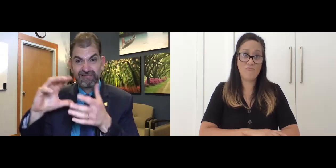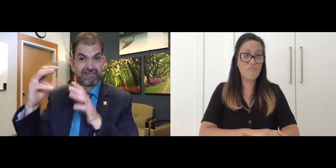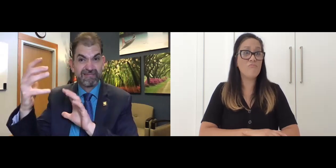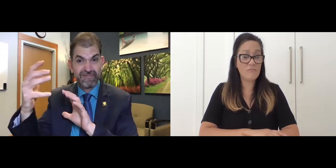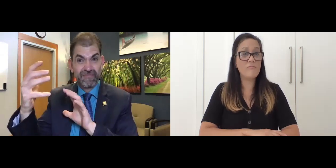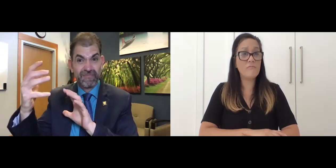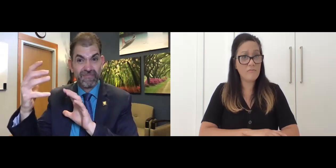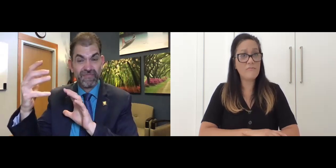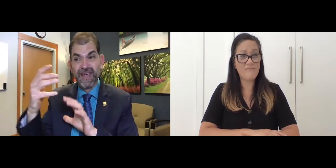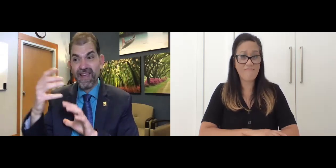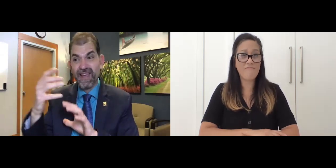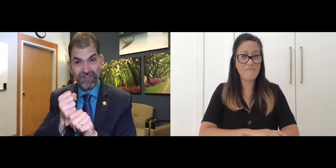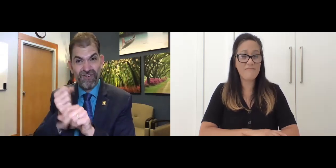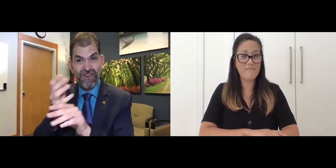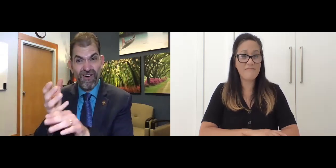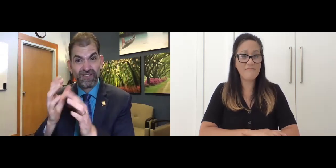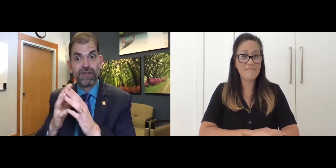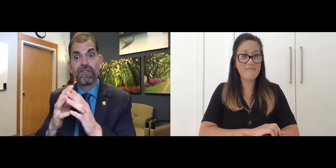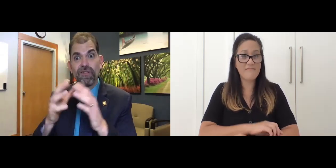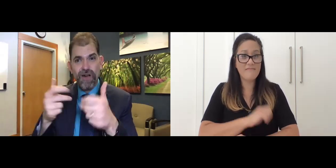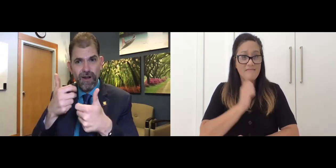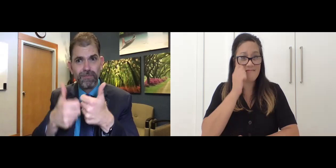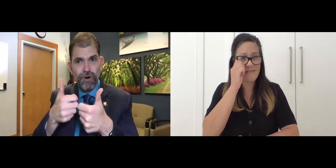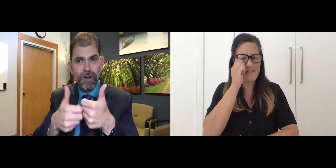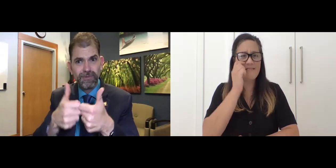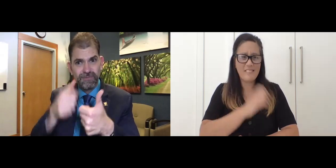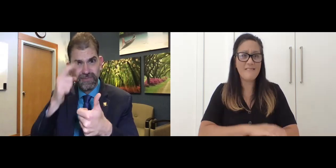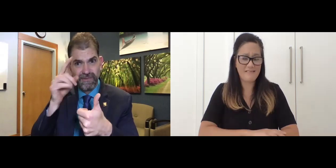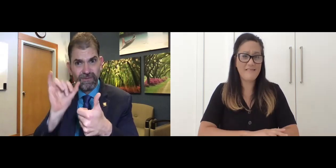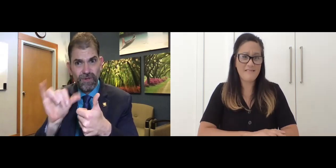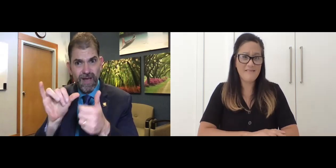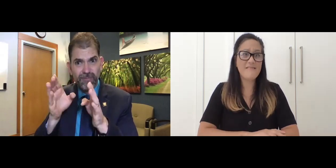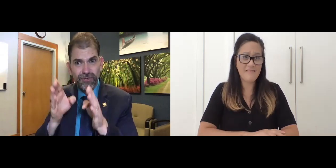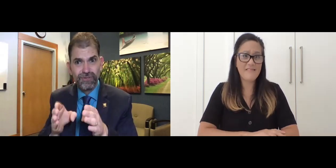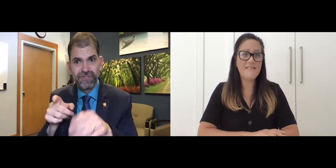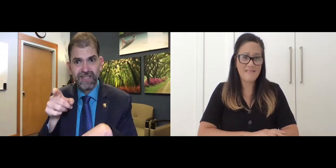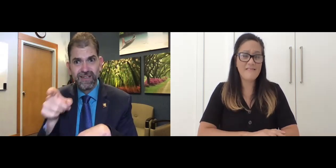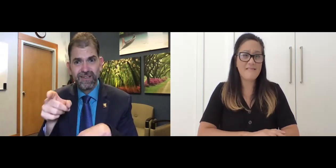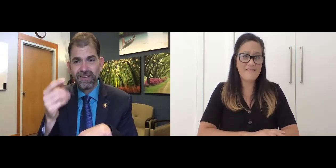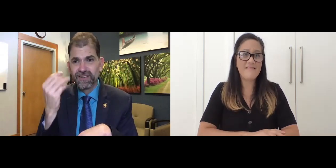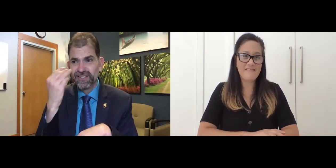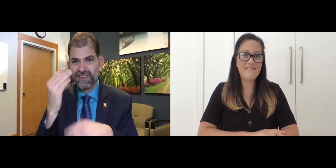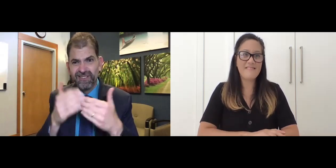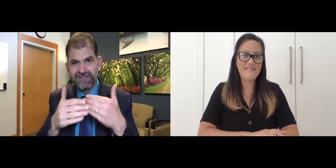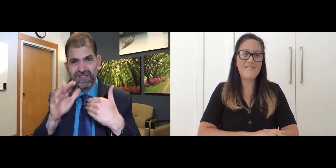then ultimately skew the diagnosis and that really causes problems.